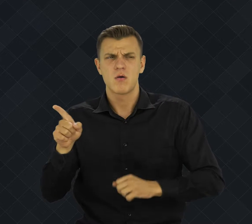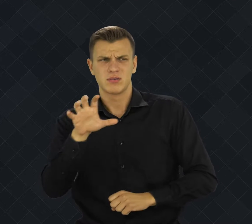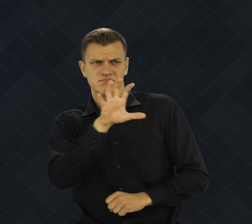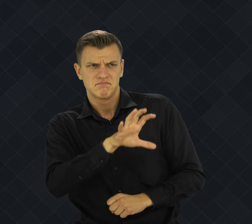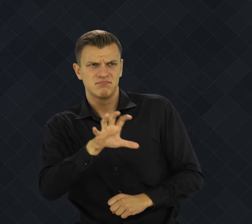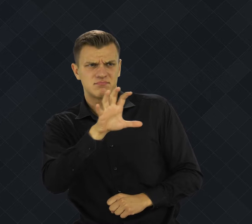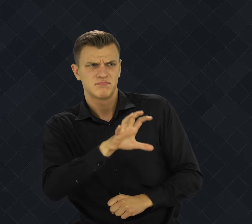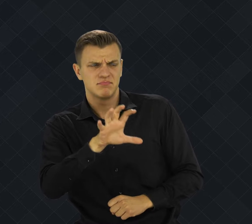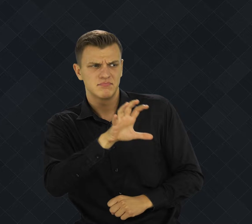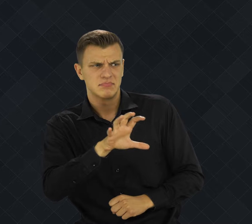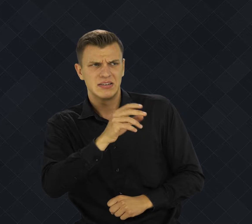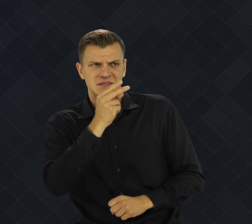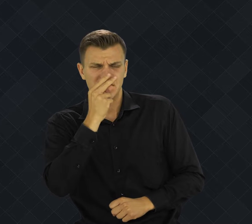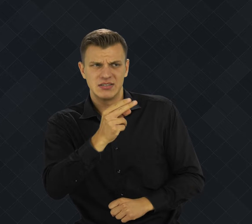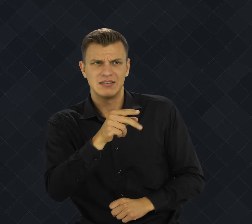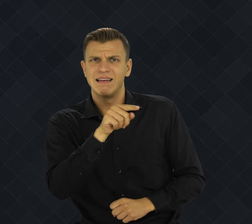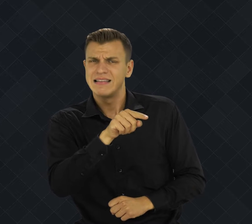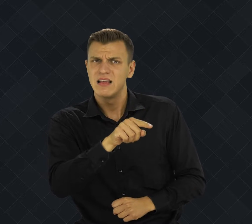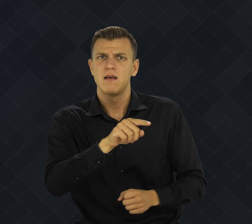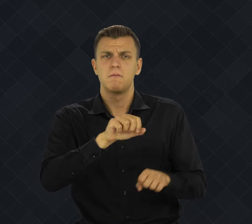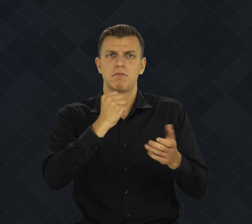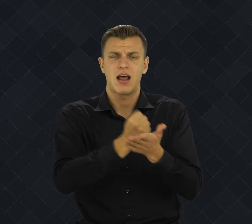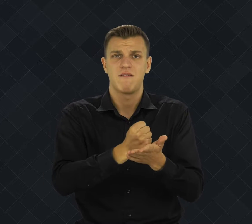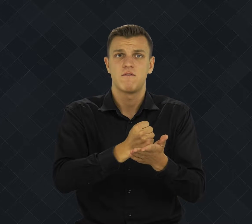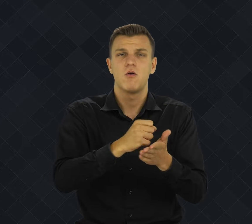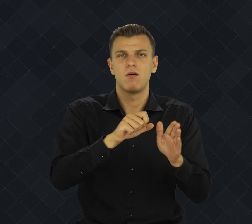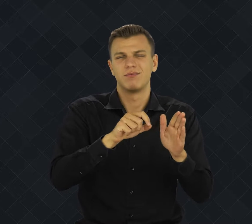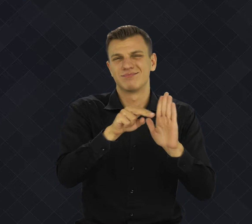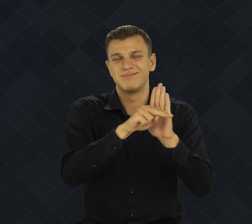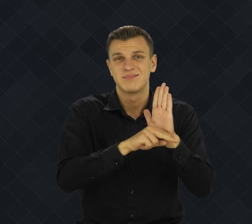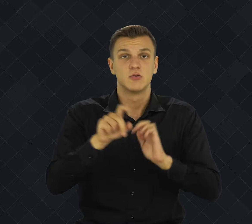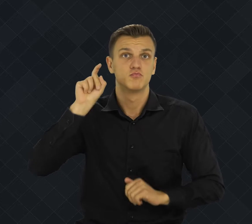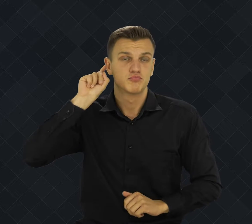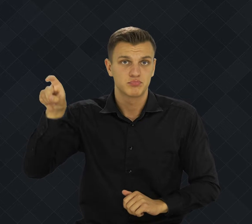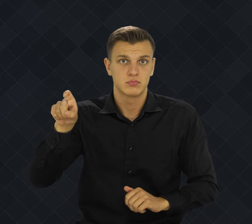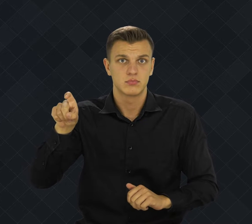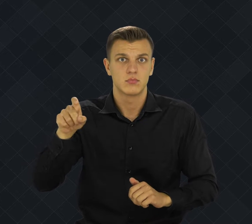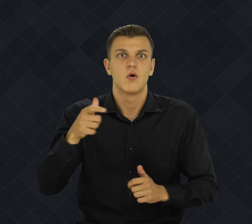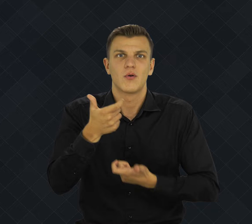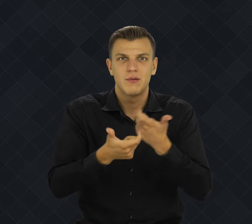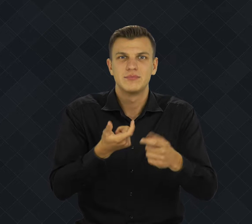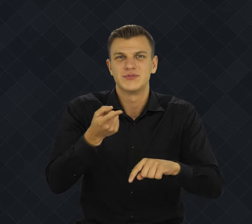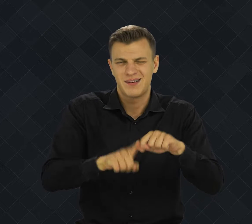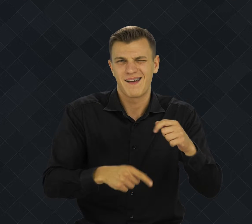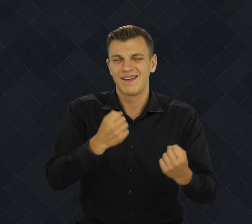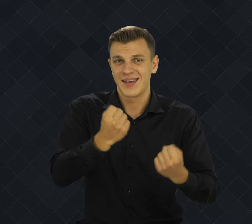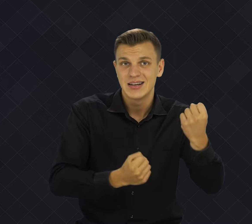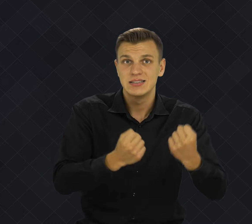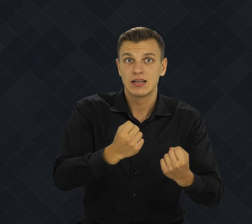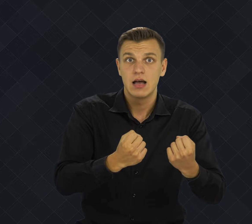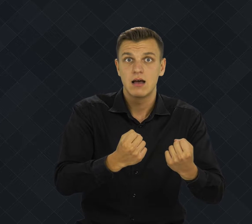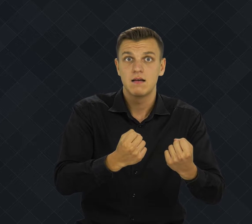when he has a reasonable suspicion that a felony or misdemeanor has been committed,